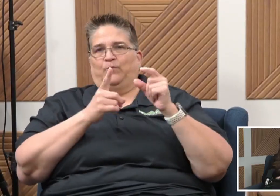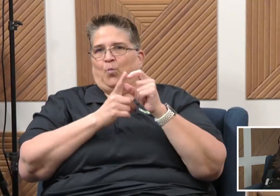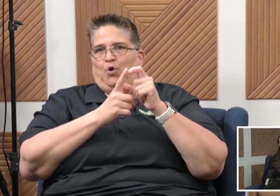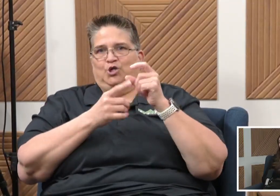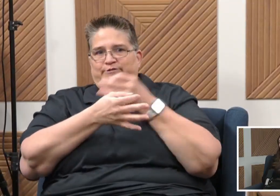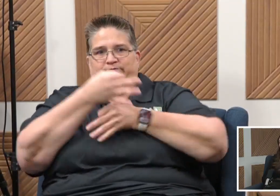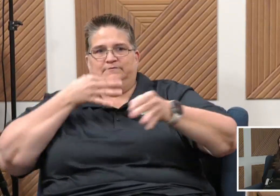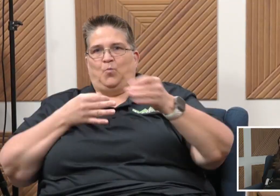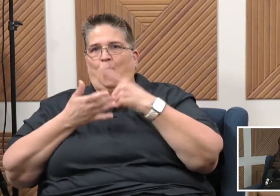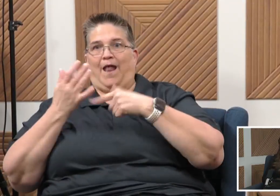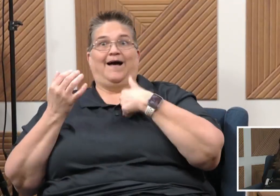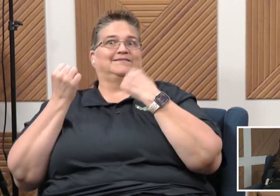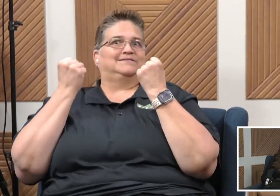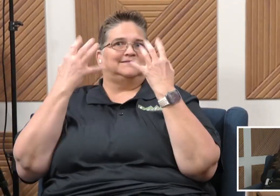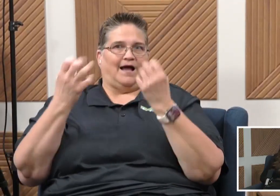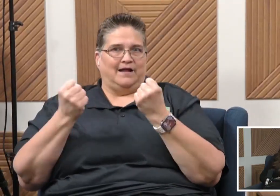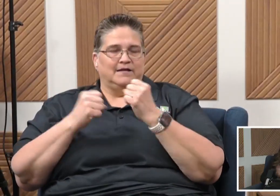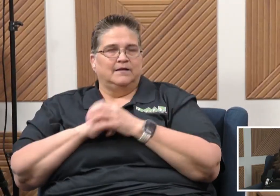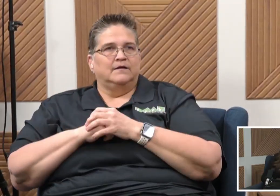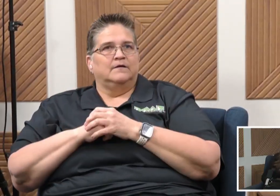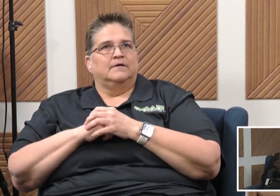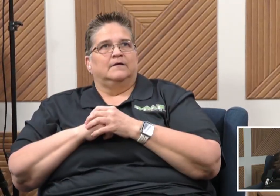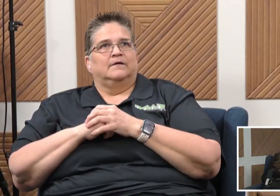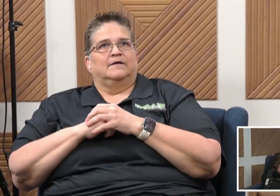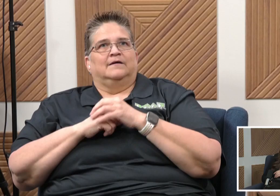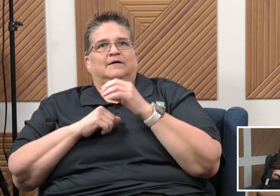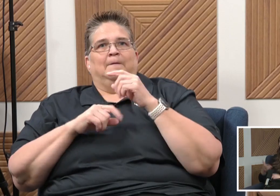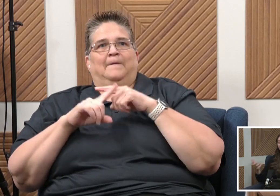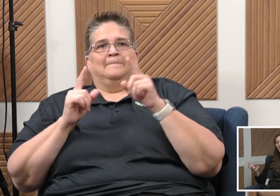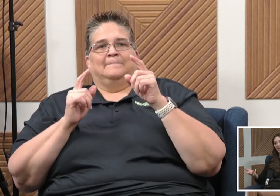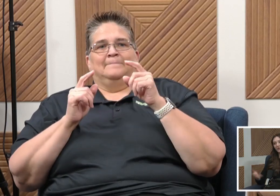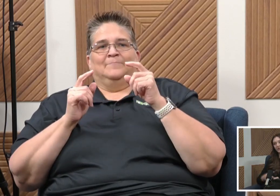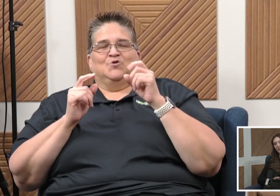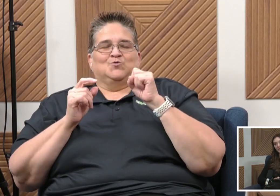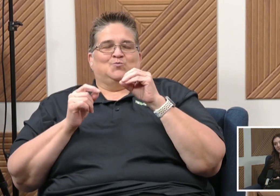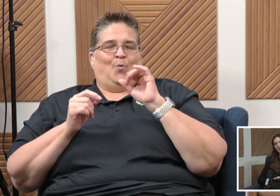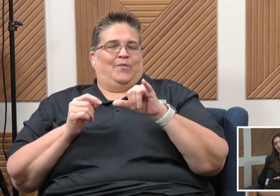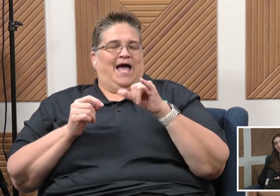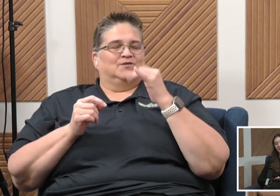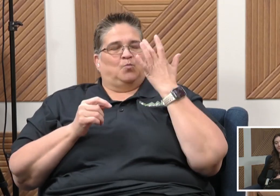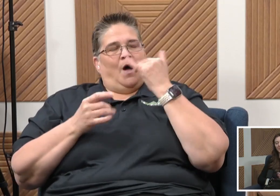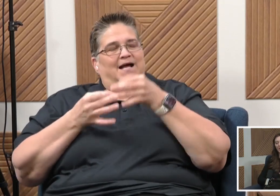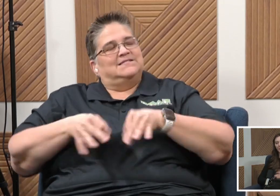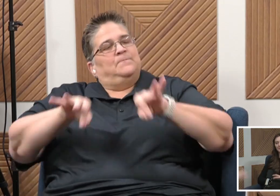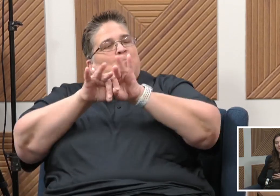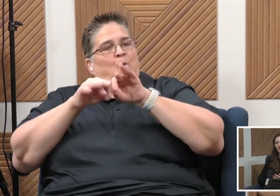Because there are many, many words that they could use for one sign. Many, many English words could match that one sign.